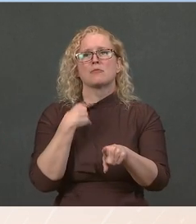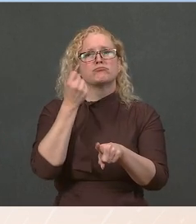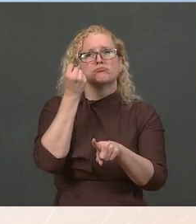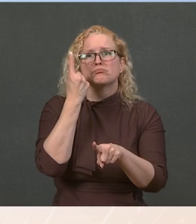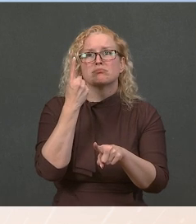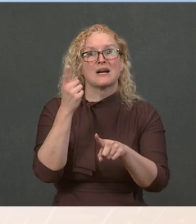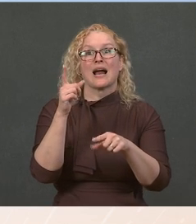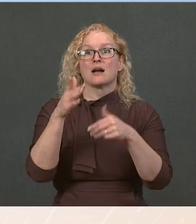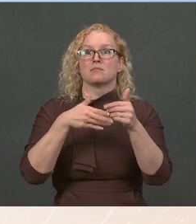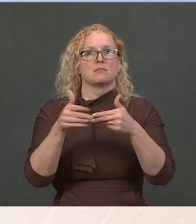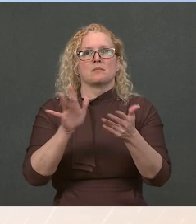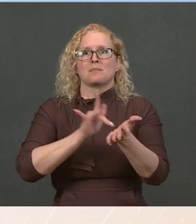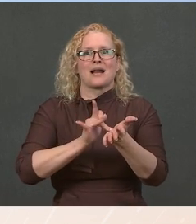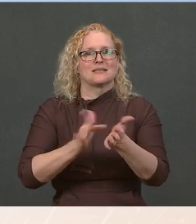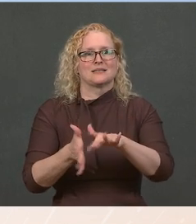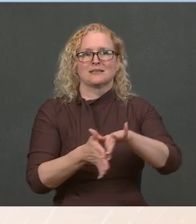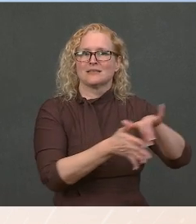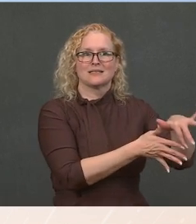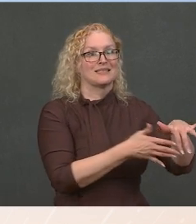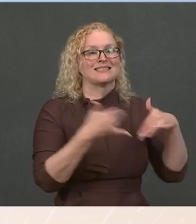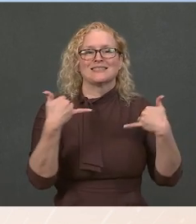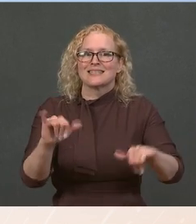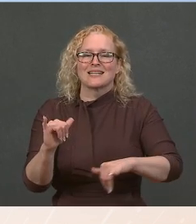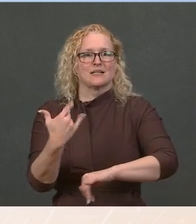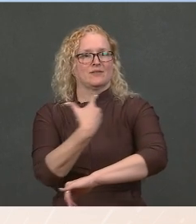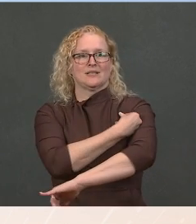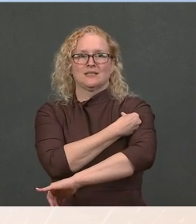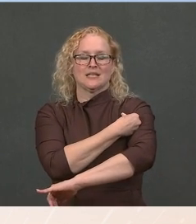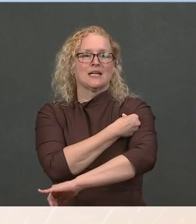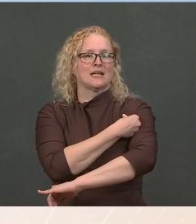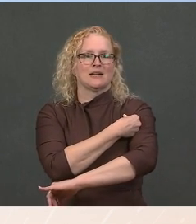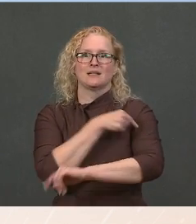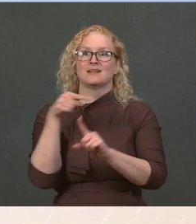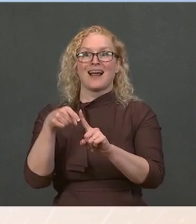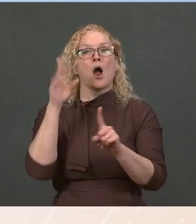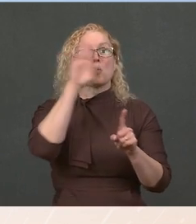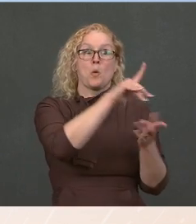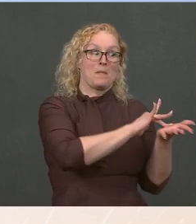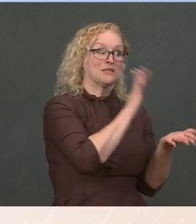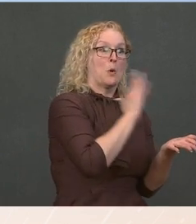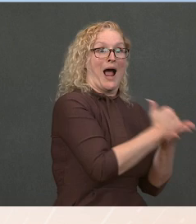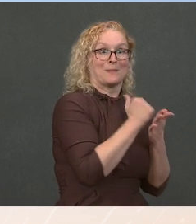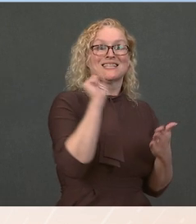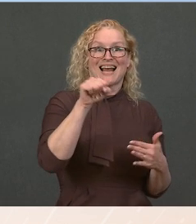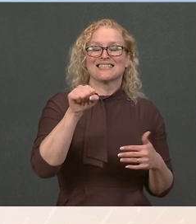has promising potential. It still has to go through the process. But people -- it's very important for people to get vaccinated.